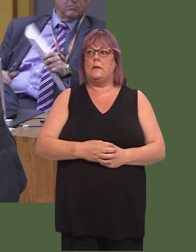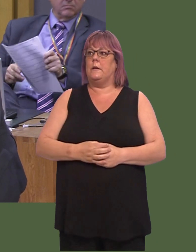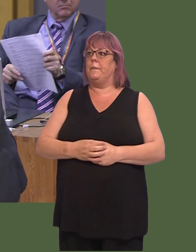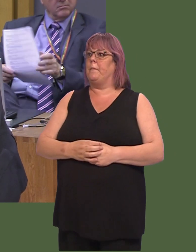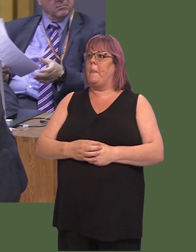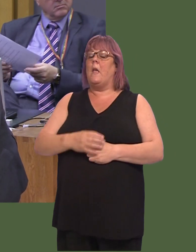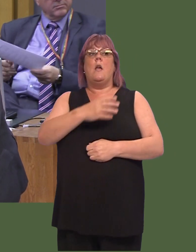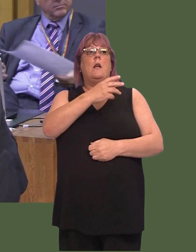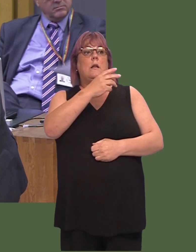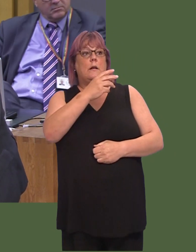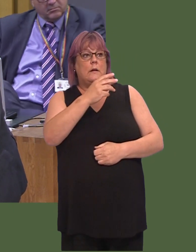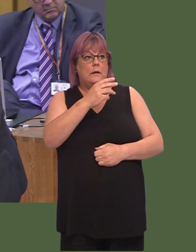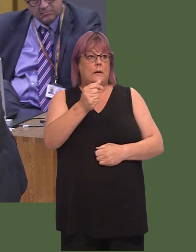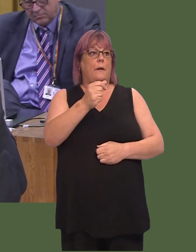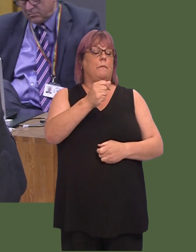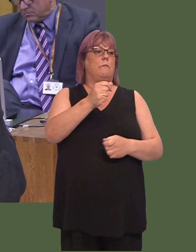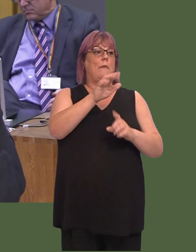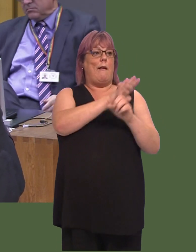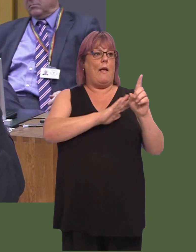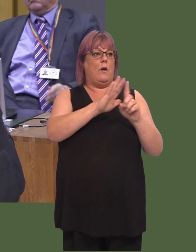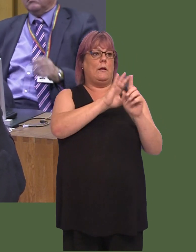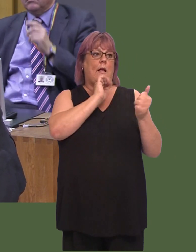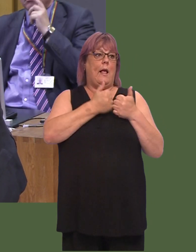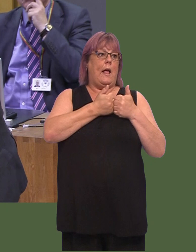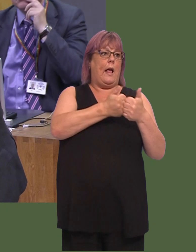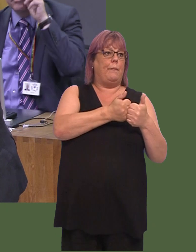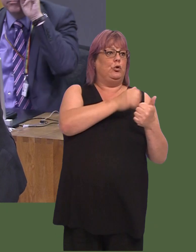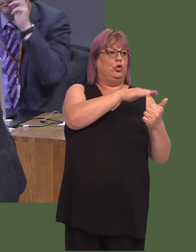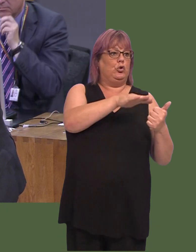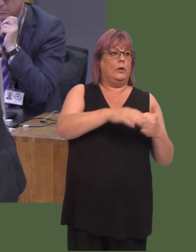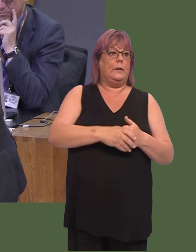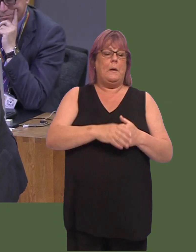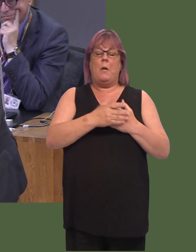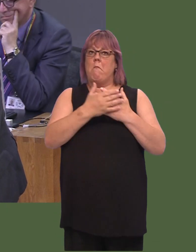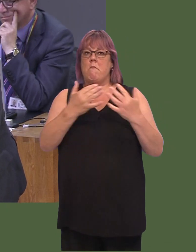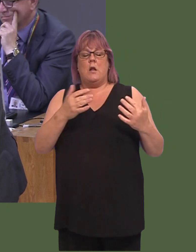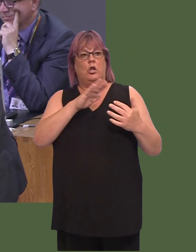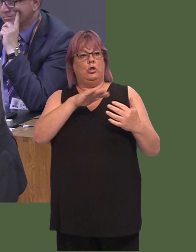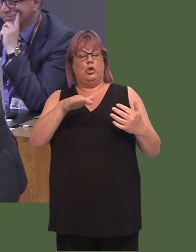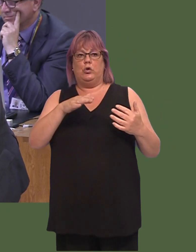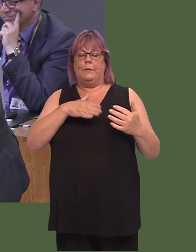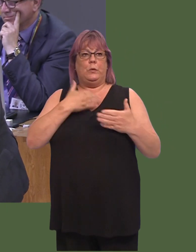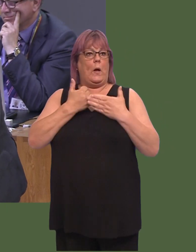Whilst Carolyn Harris MP is providing food for some children for two weeks of the holiday, there will be substantial unmet need.